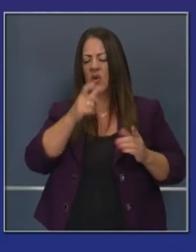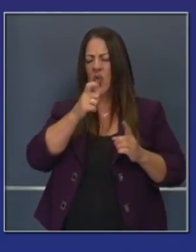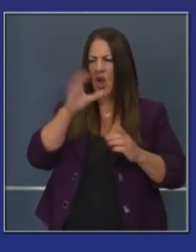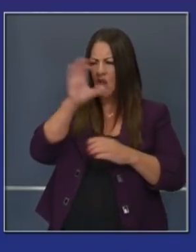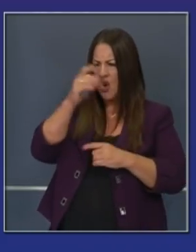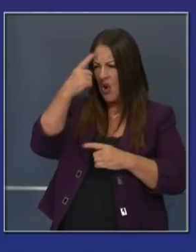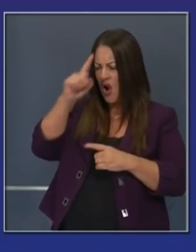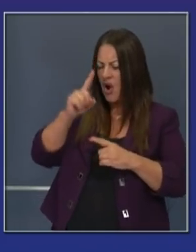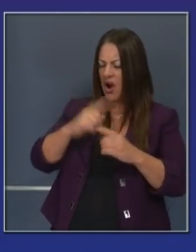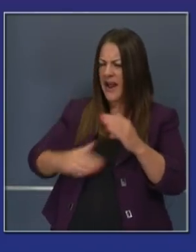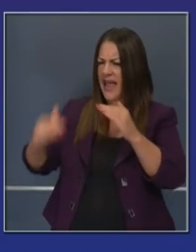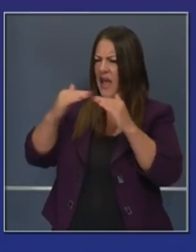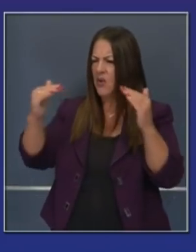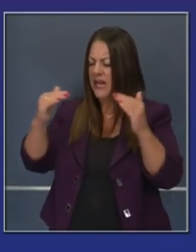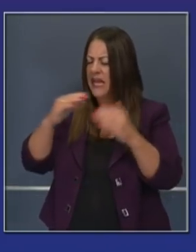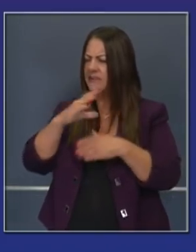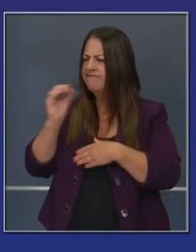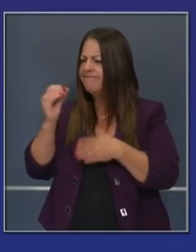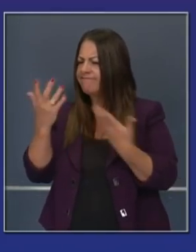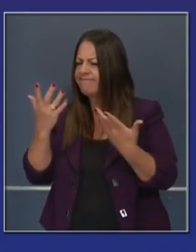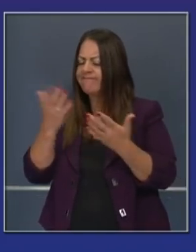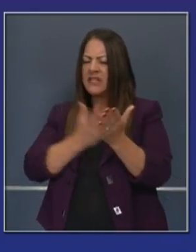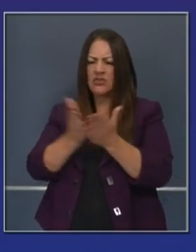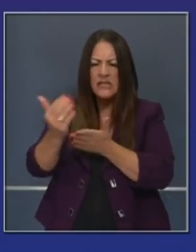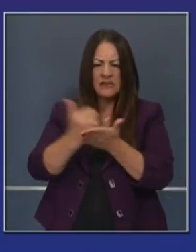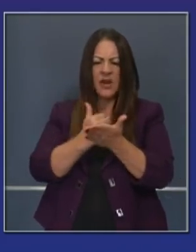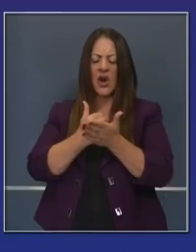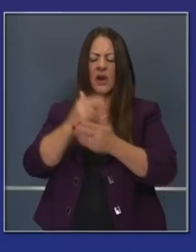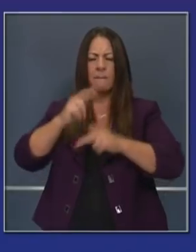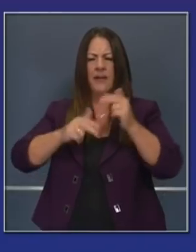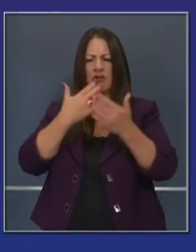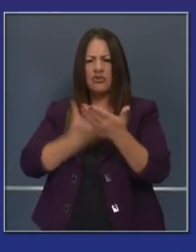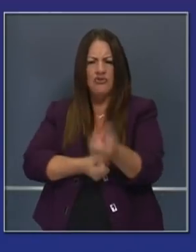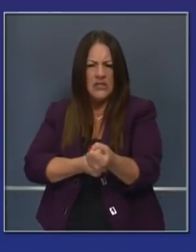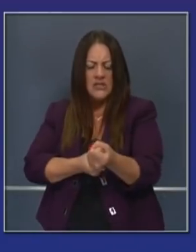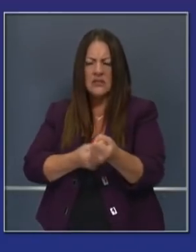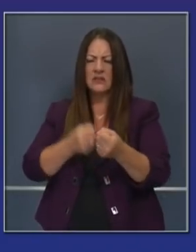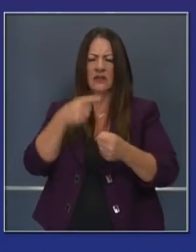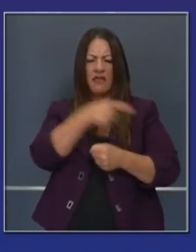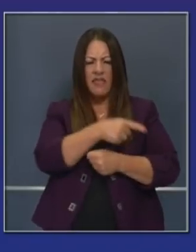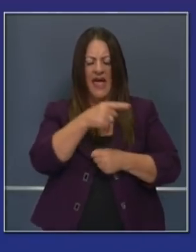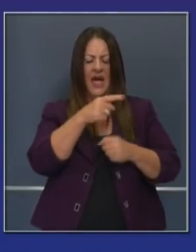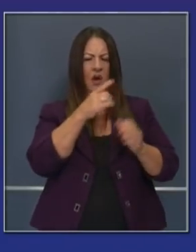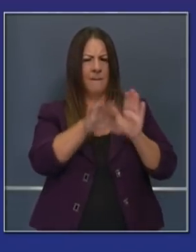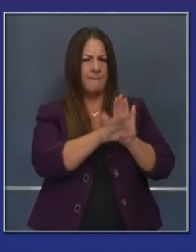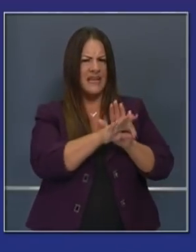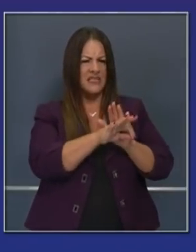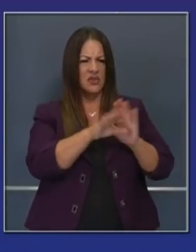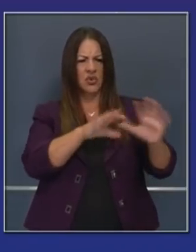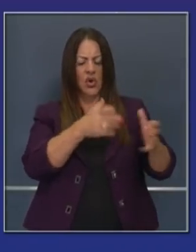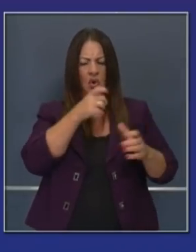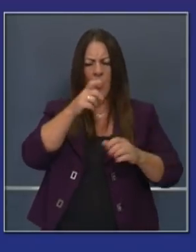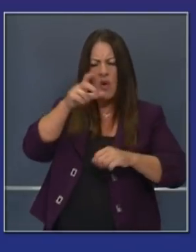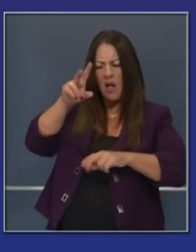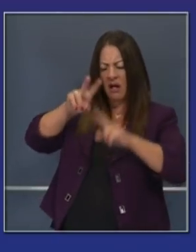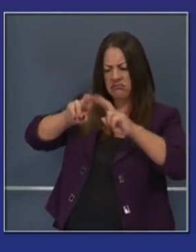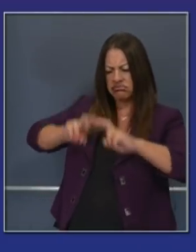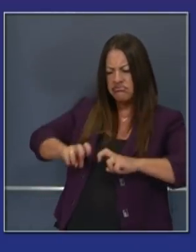THEIR ABILITY AND SAFETY. WE ANNOUNCED LAST WEEK A VACCINE SAFETY WORK GROUP FOCUSING ON EQUITY, ON BEING